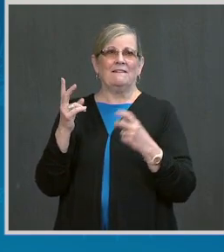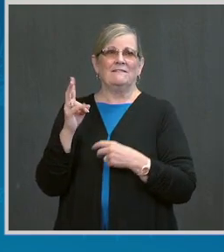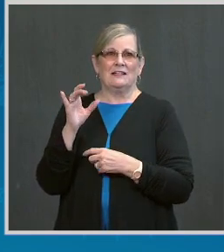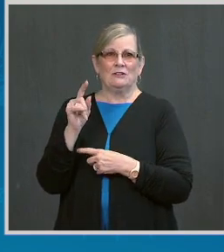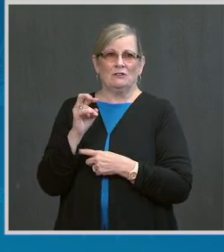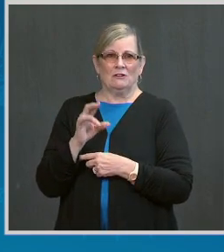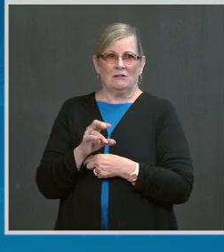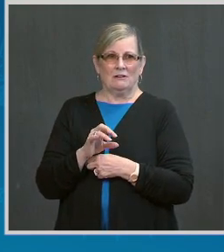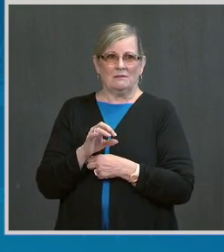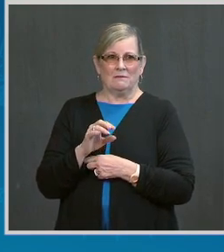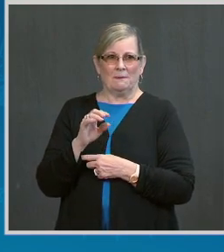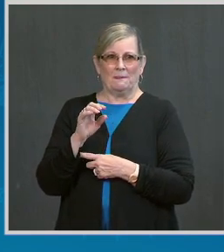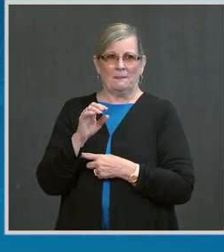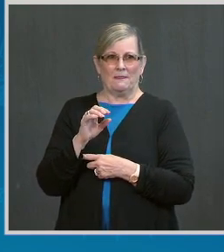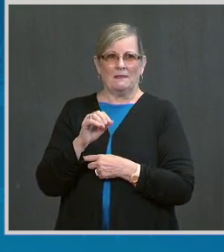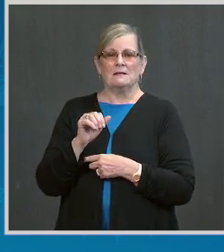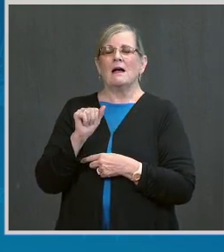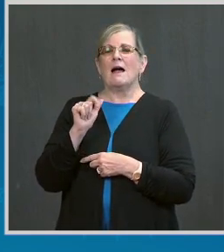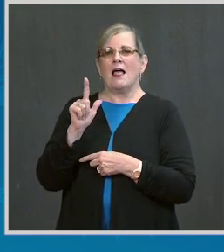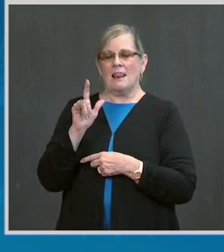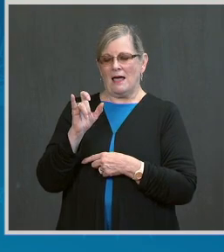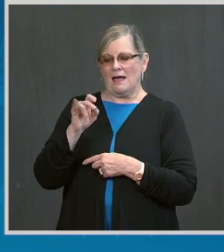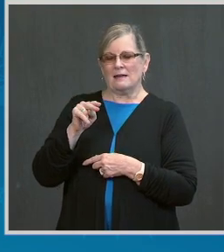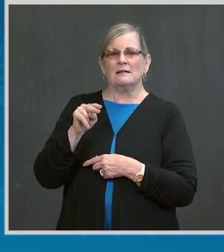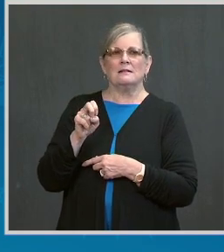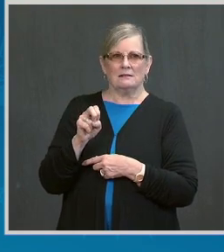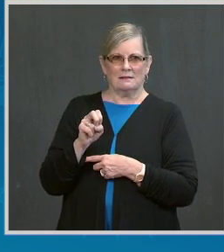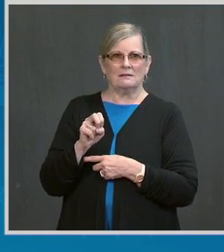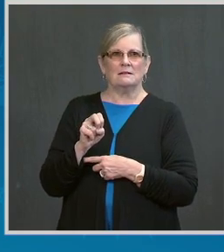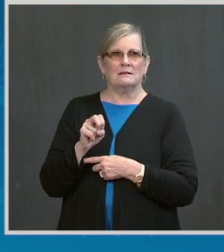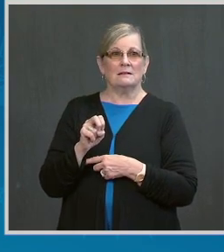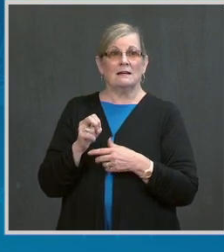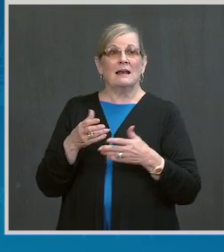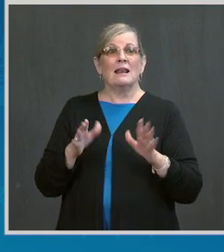And may we all continue to aspire to what can be.